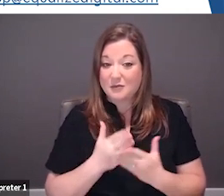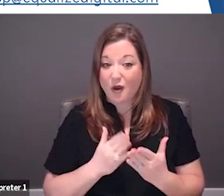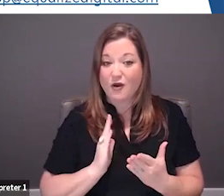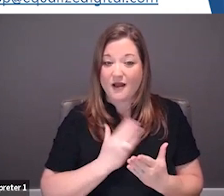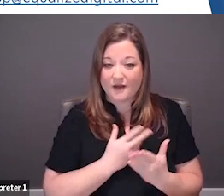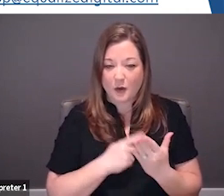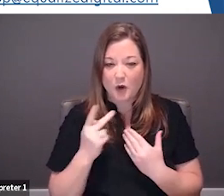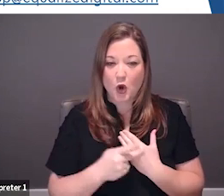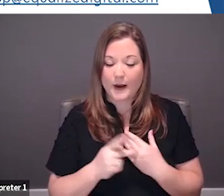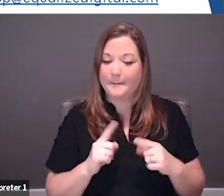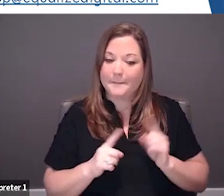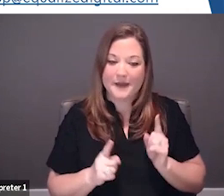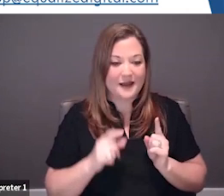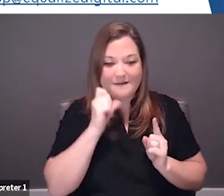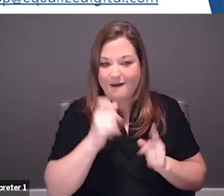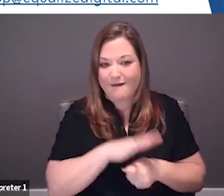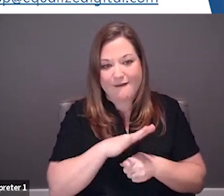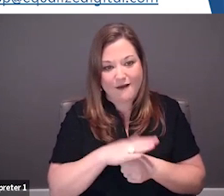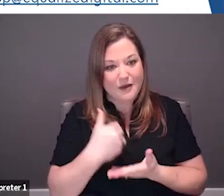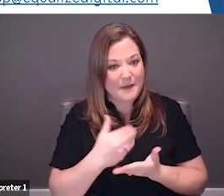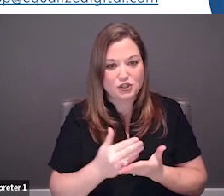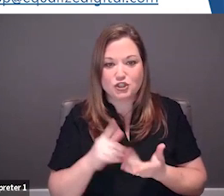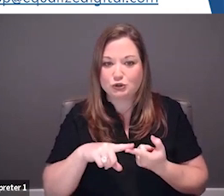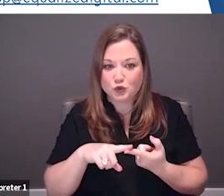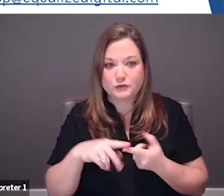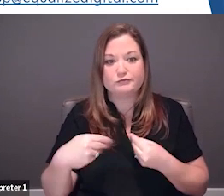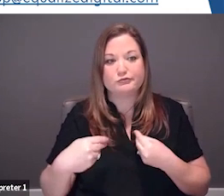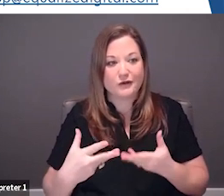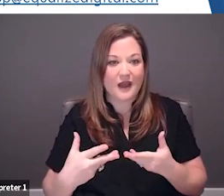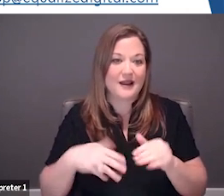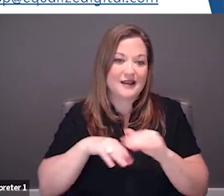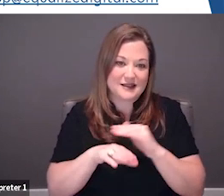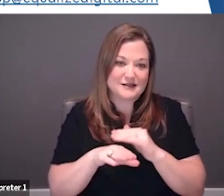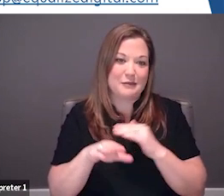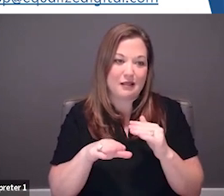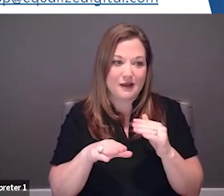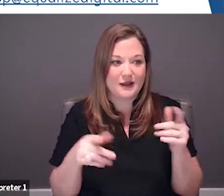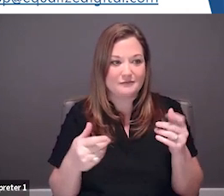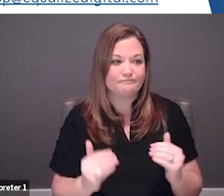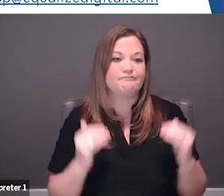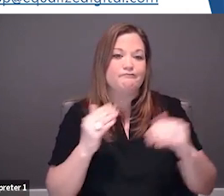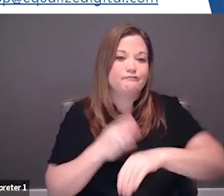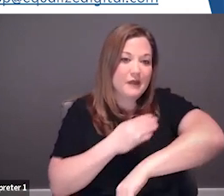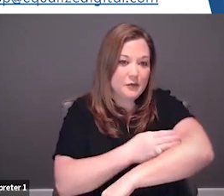doesn't have the budget to cover the cost of accessibility enhancements for our meetup groups, so they said go out and find sponsors.